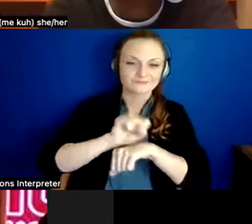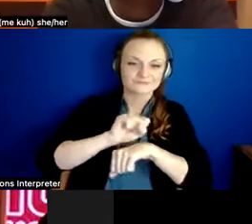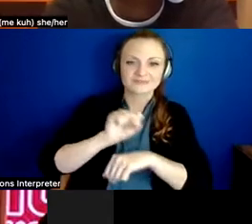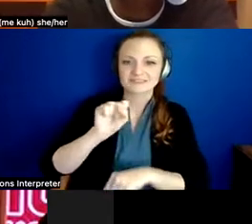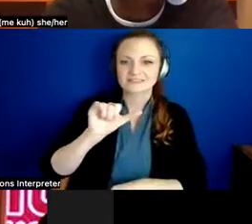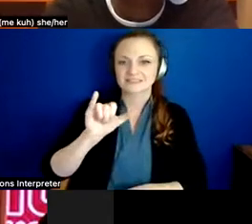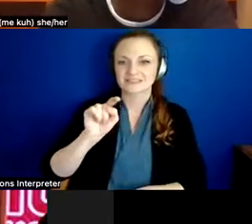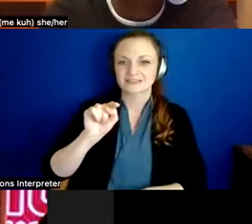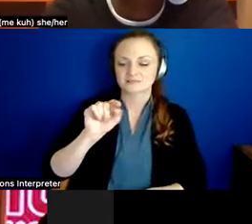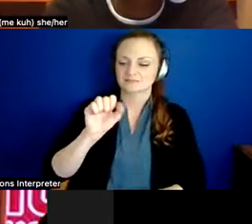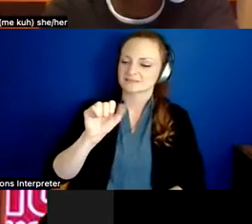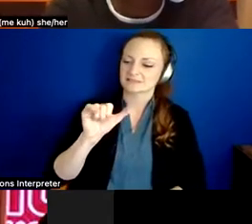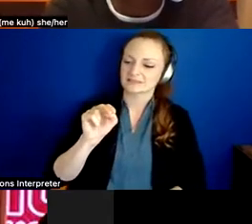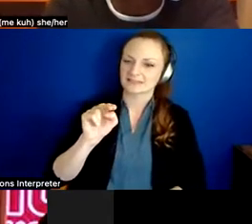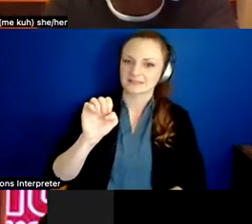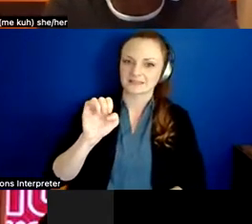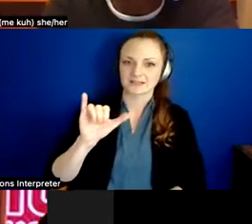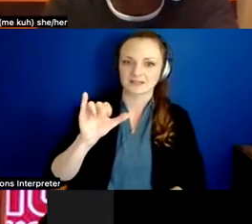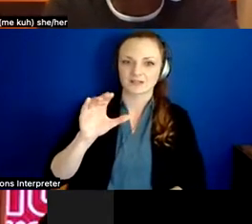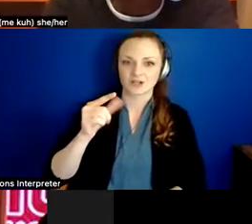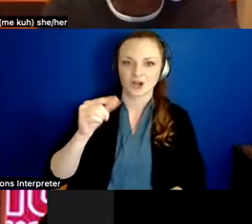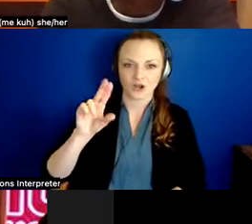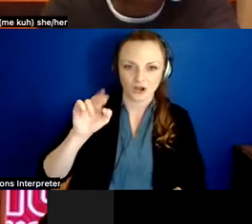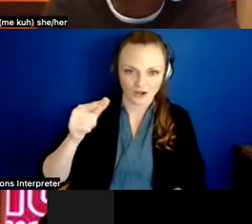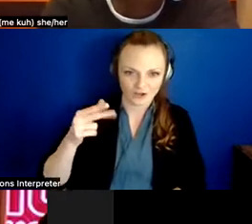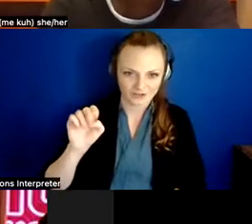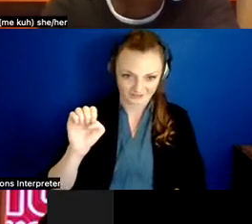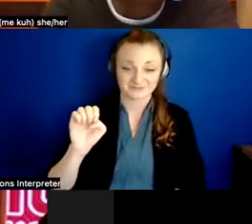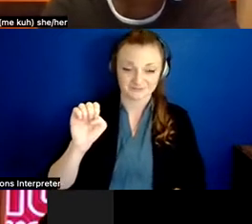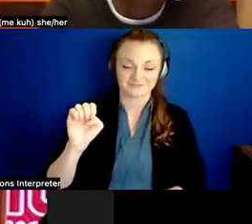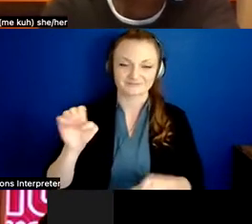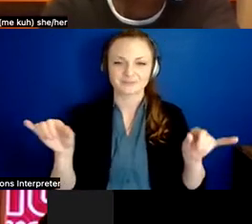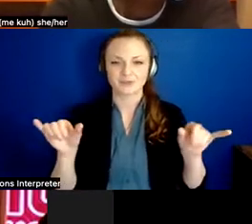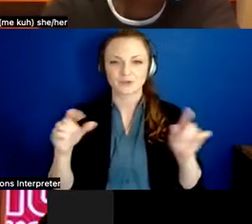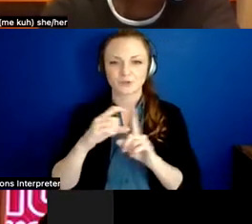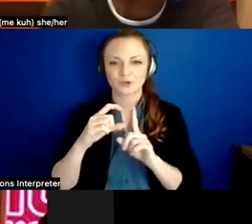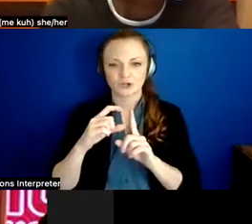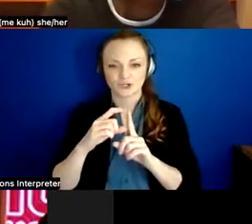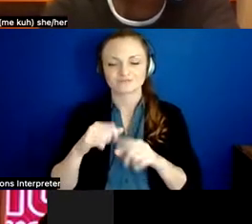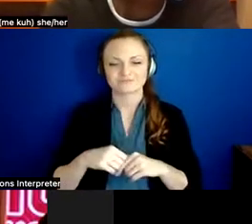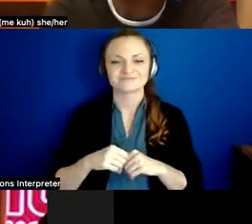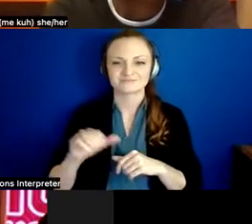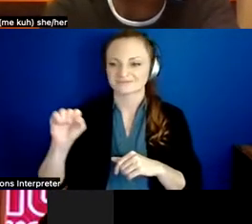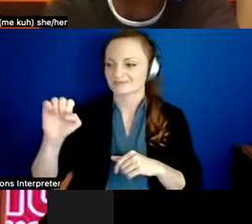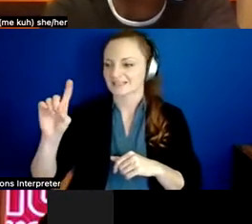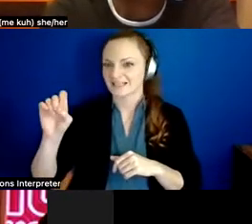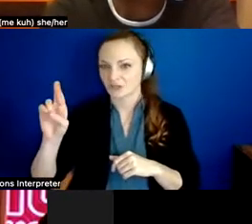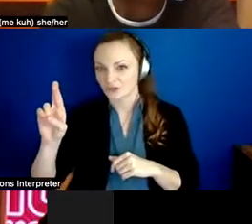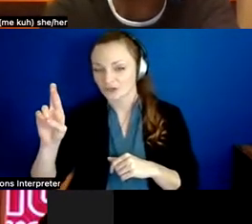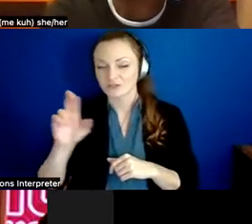20:02:02 the prayers. so the Su duck and rough sounds become satyr and seedor.